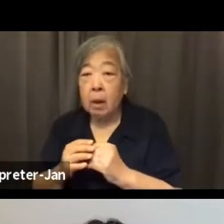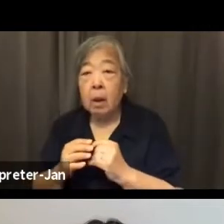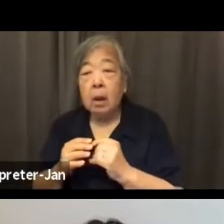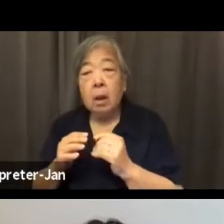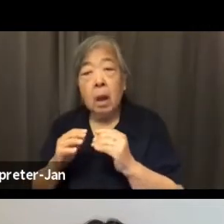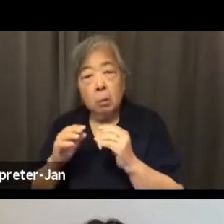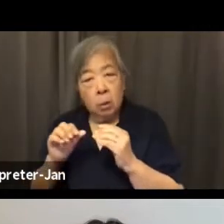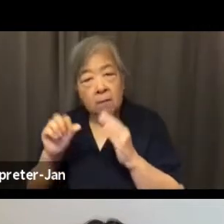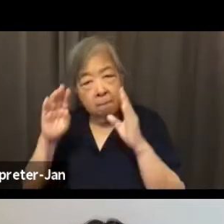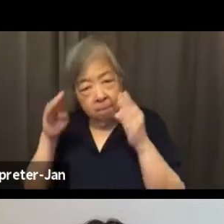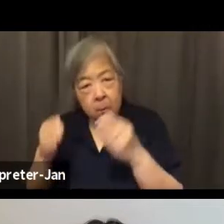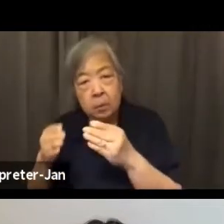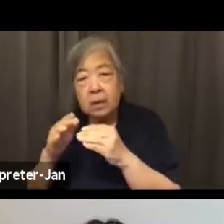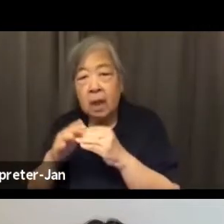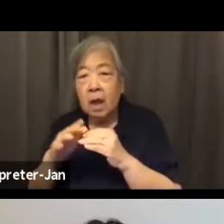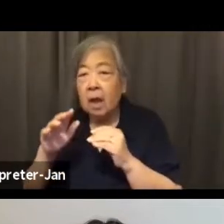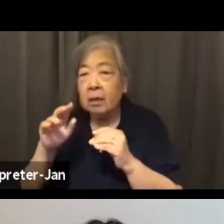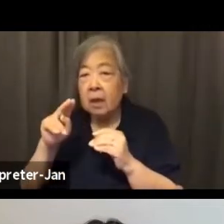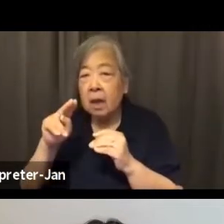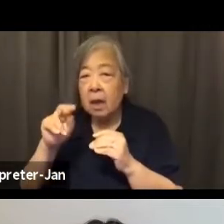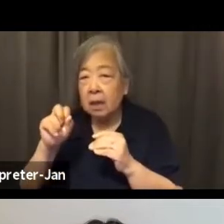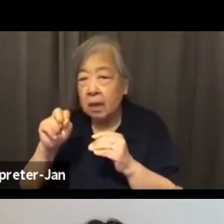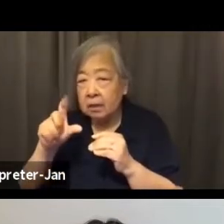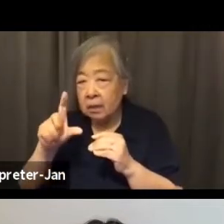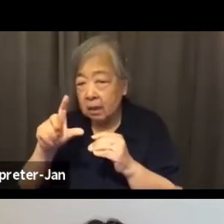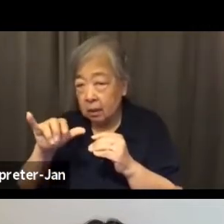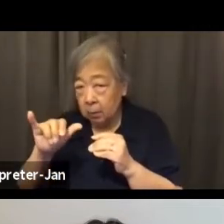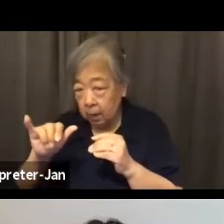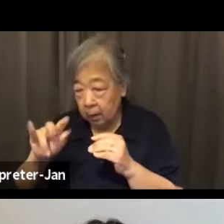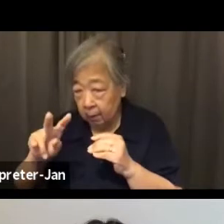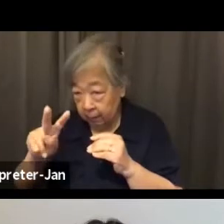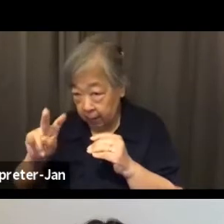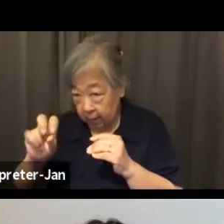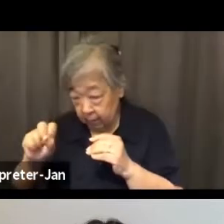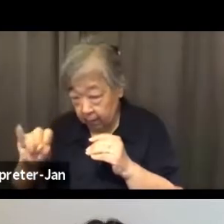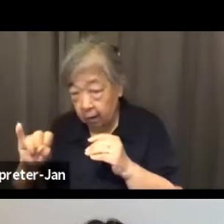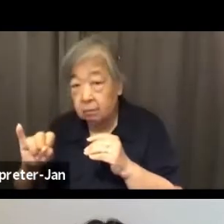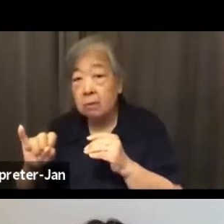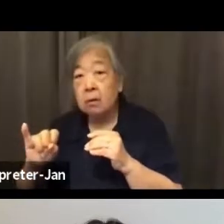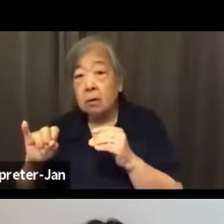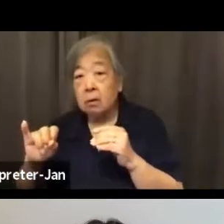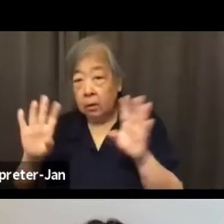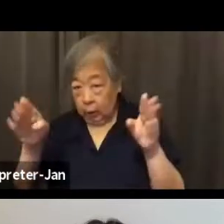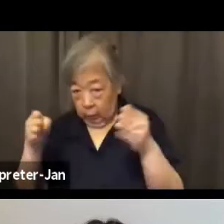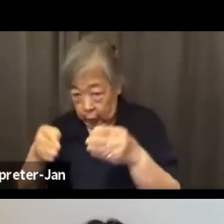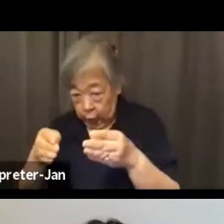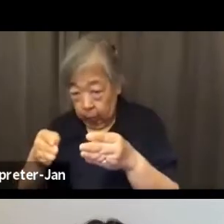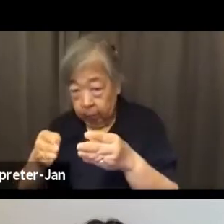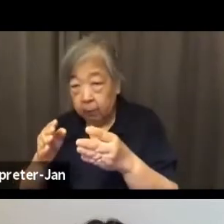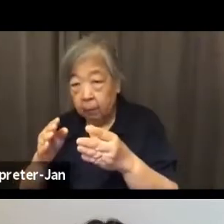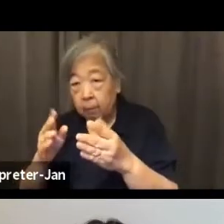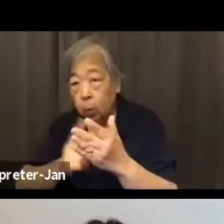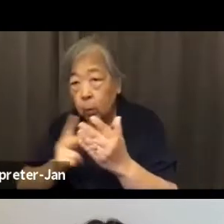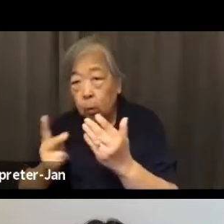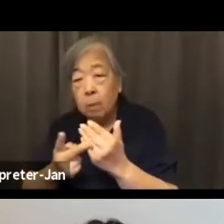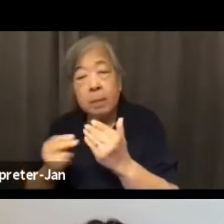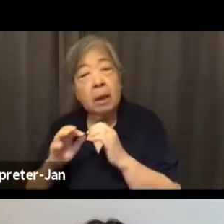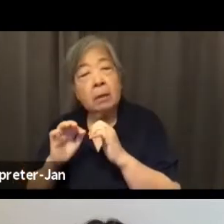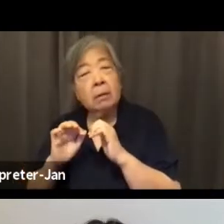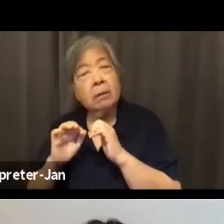focused NSLI-Y VSI due to the scope of the program, as well as how this is a unique situation,